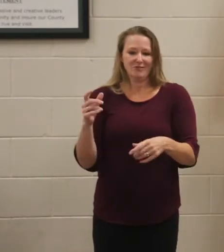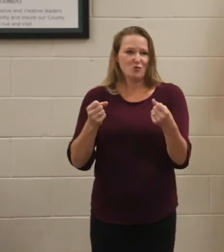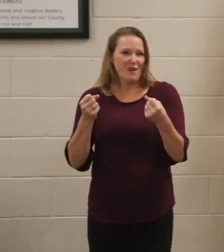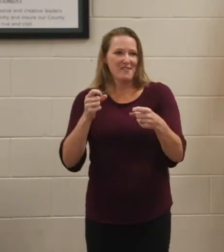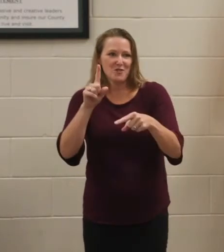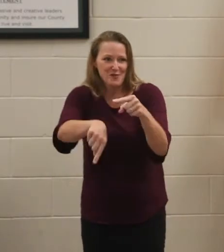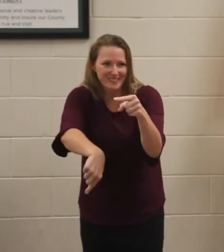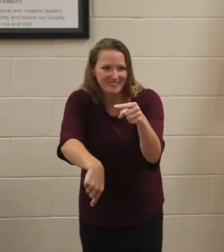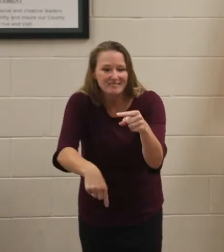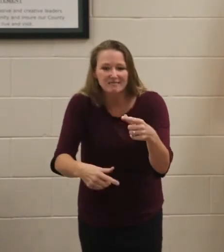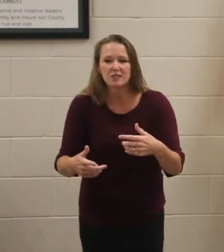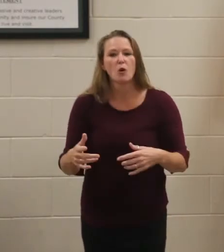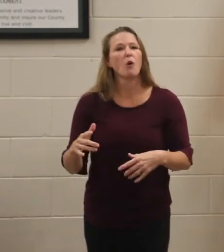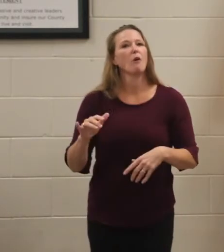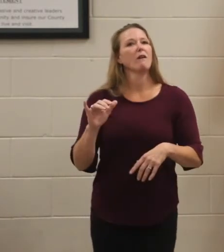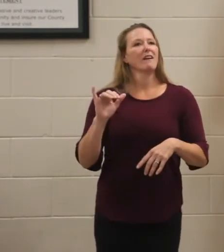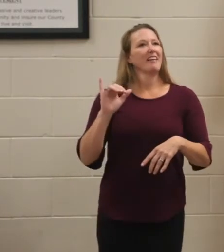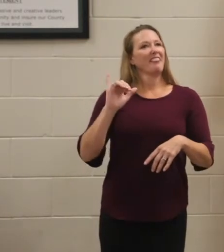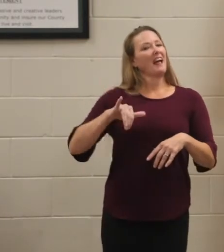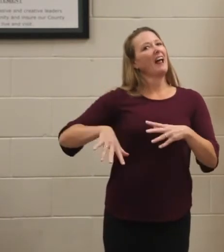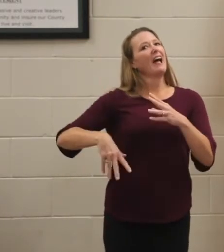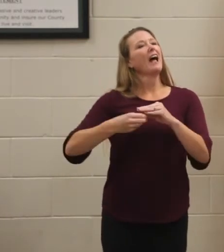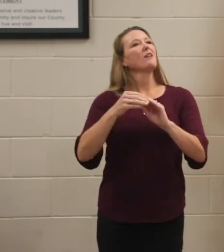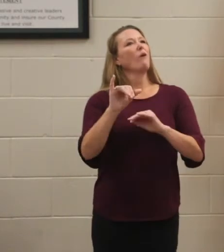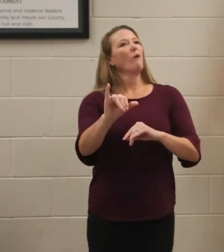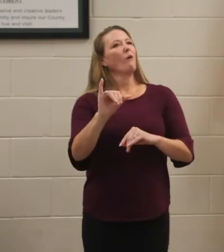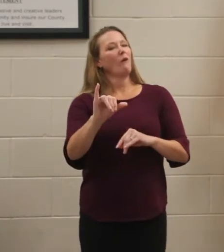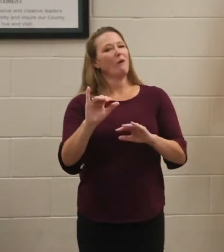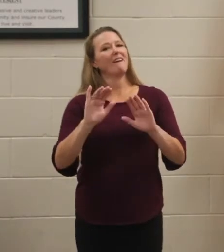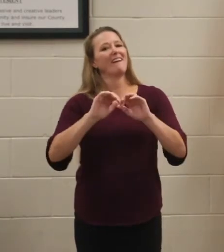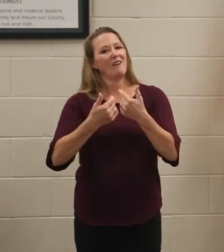And so that kind of added to the story of how our